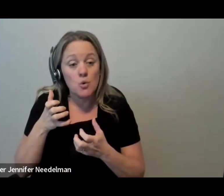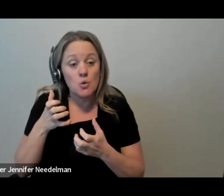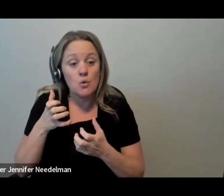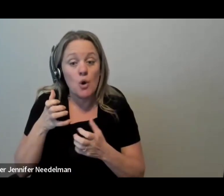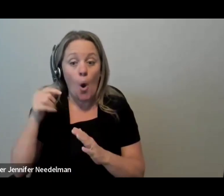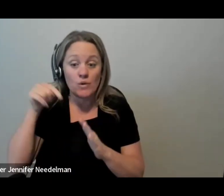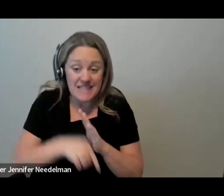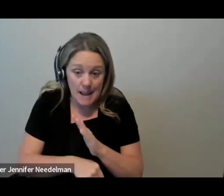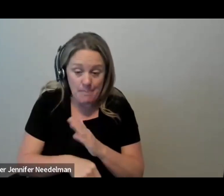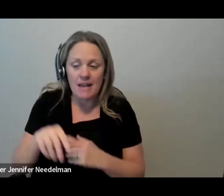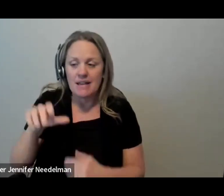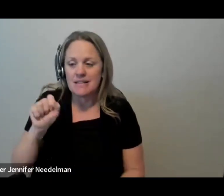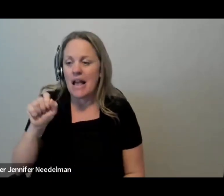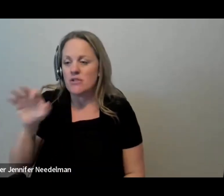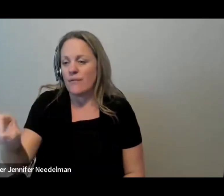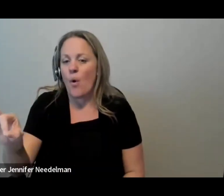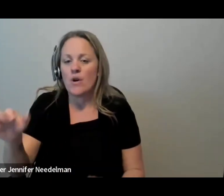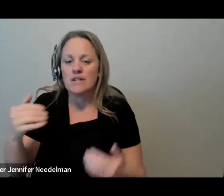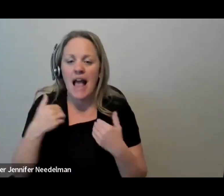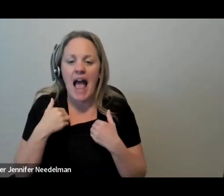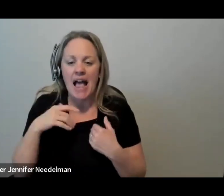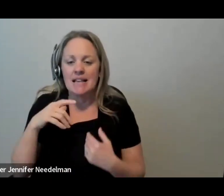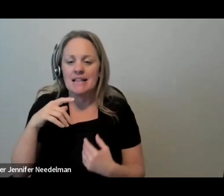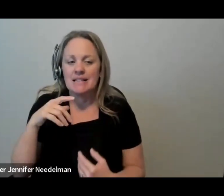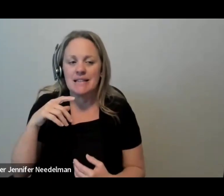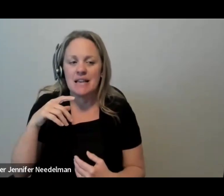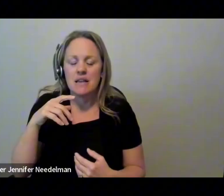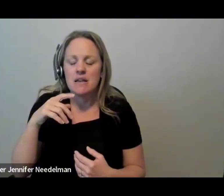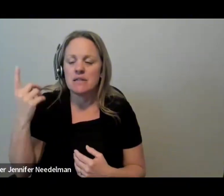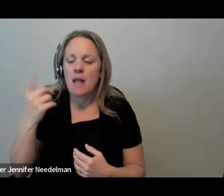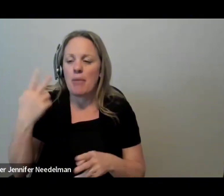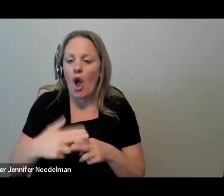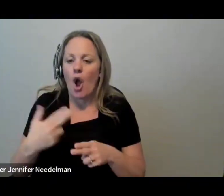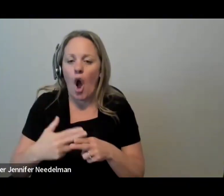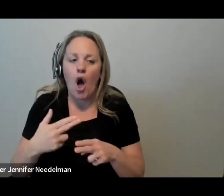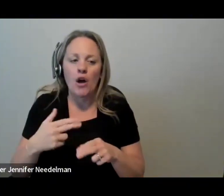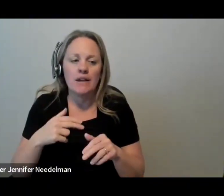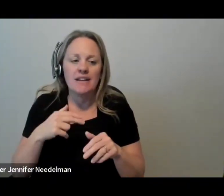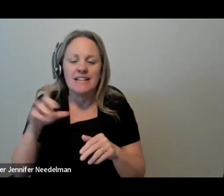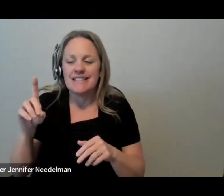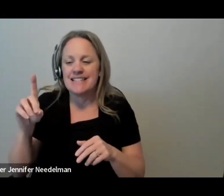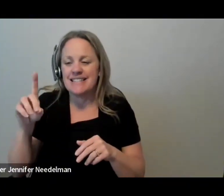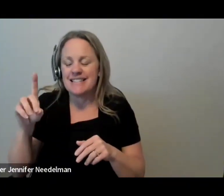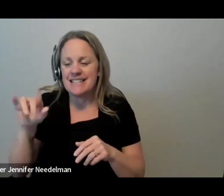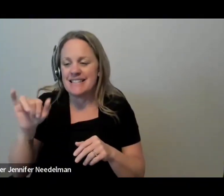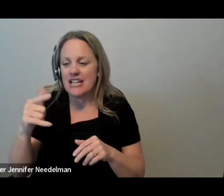Salesforce has a trailhead called digital accessibility trail mix on their Trailhead platform.